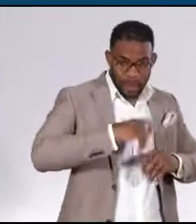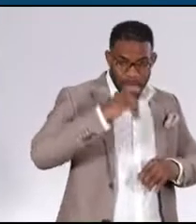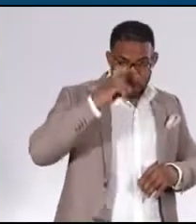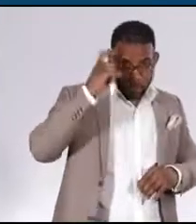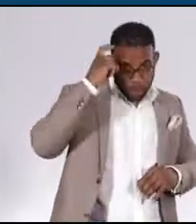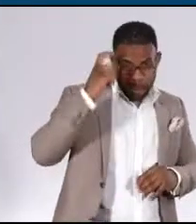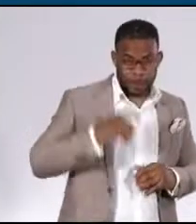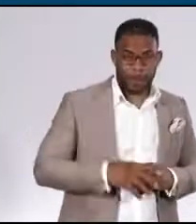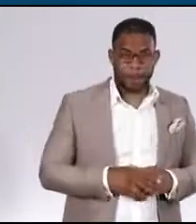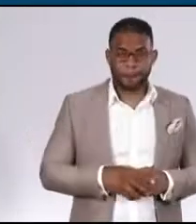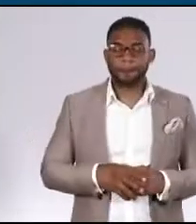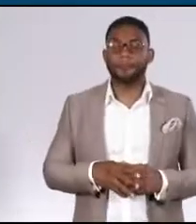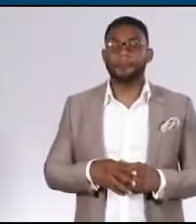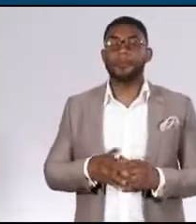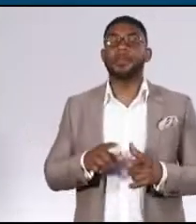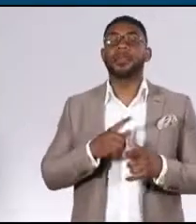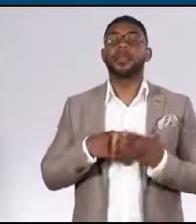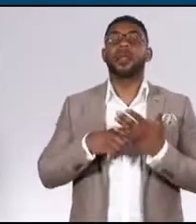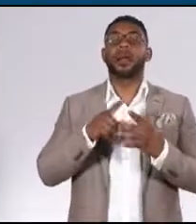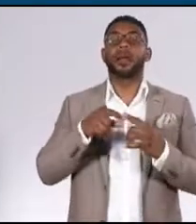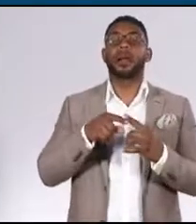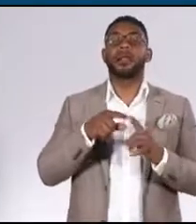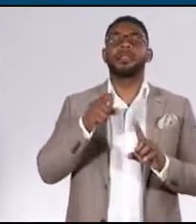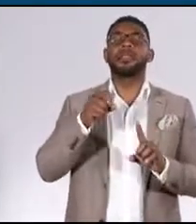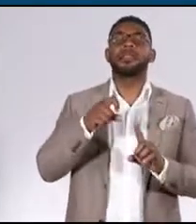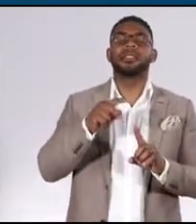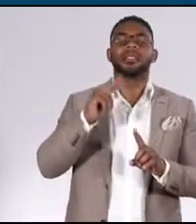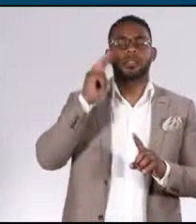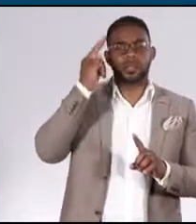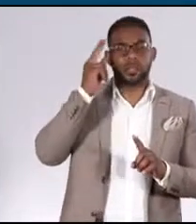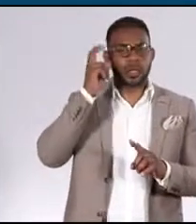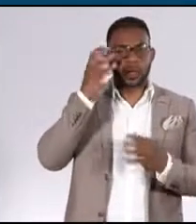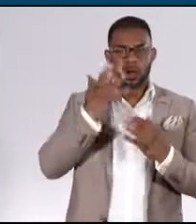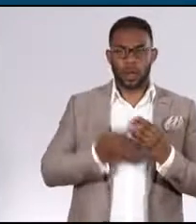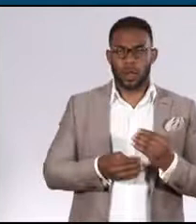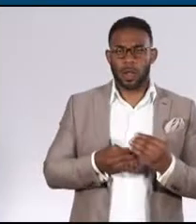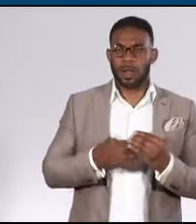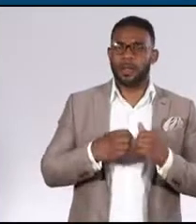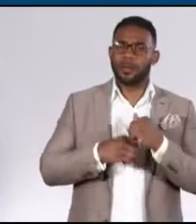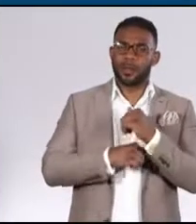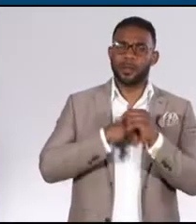Now we then talk about sensor, neural hearing loss, fund of my war, talking about that